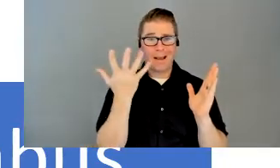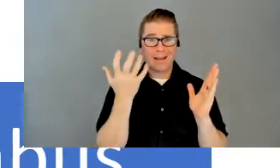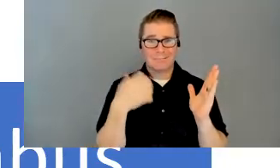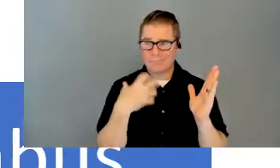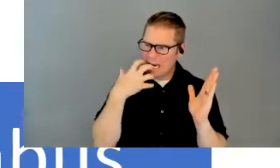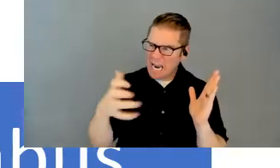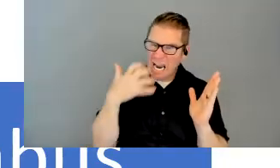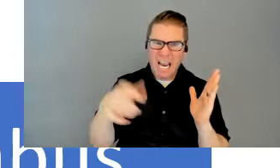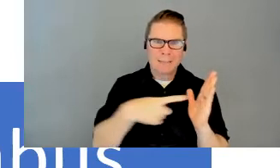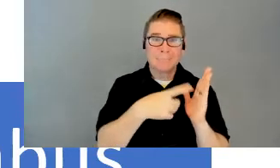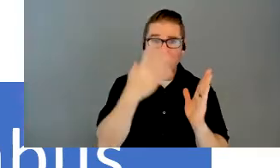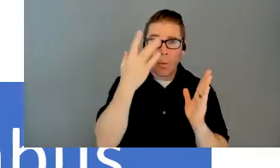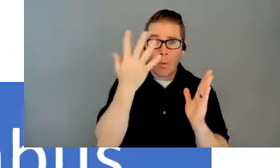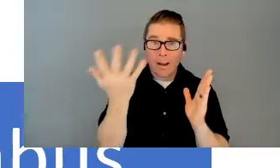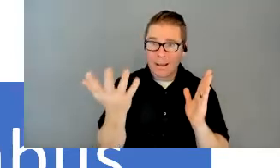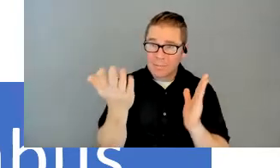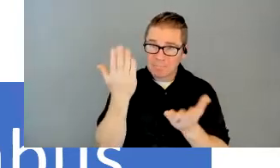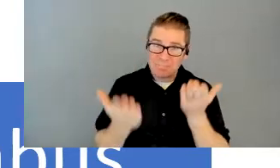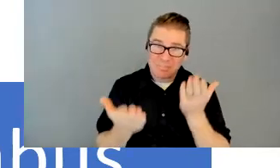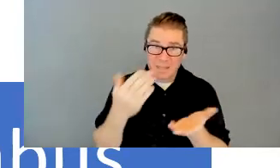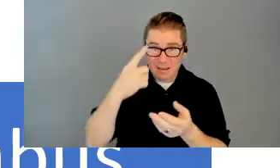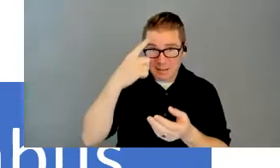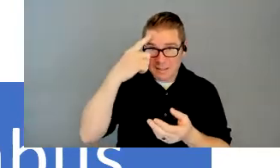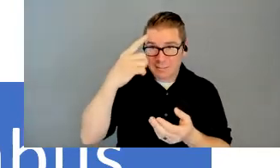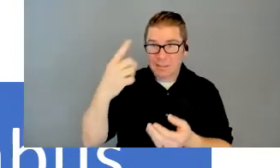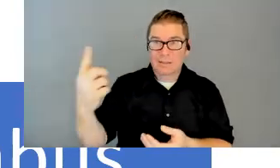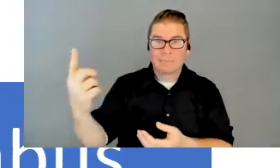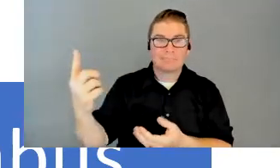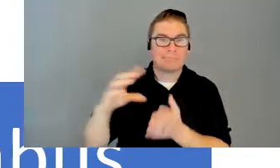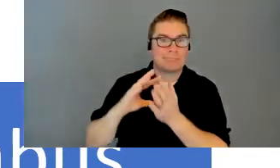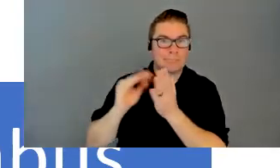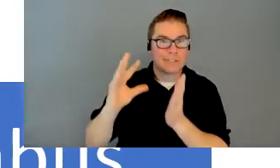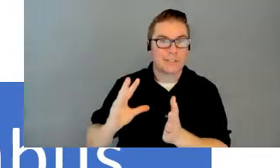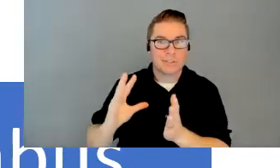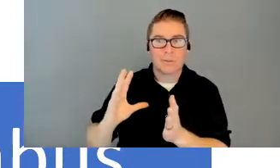Because you might be screaming at them because of something that a student did two semesters ago.